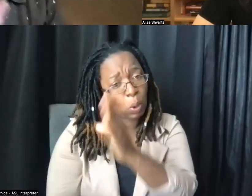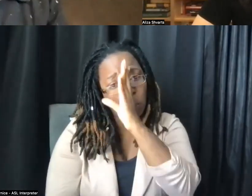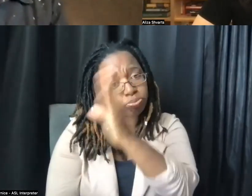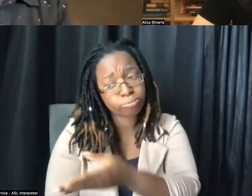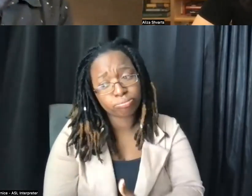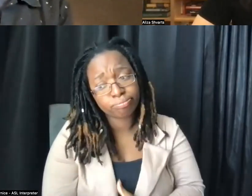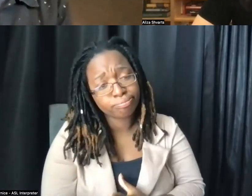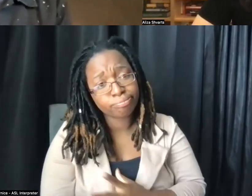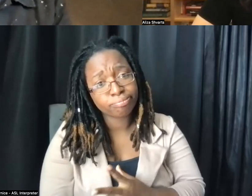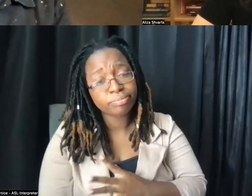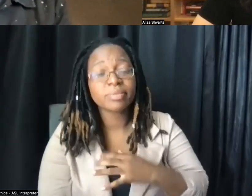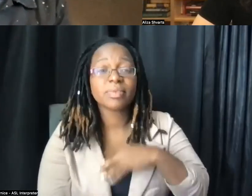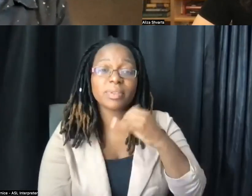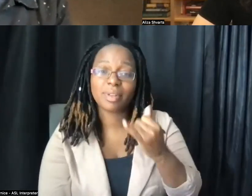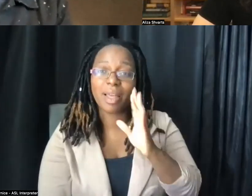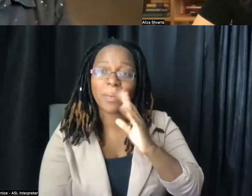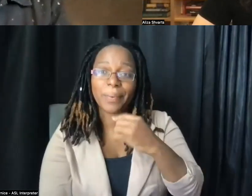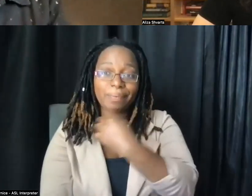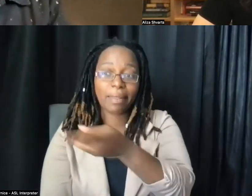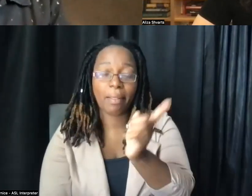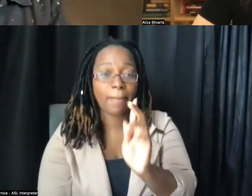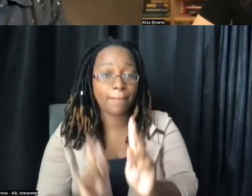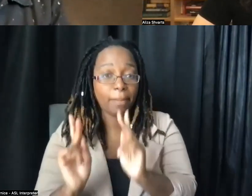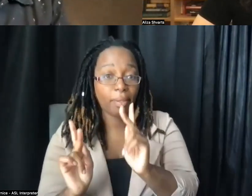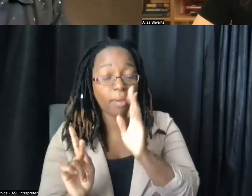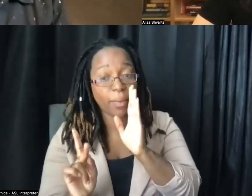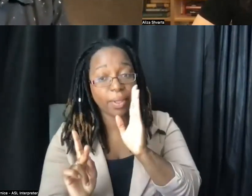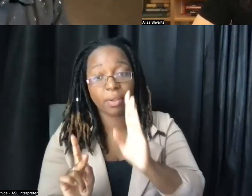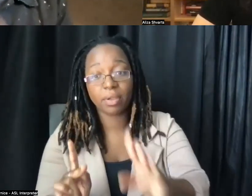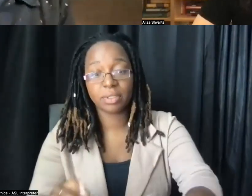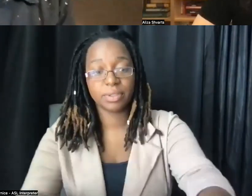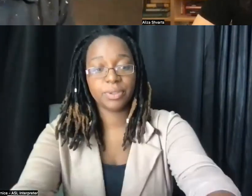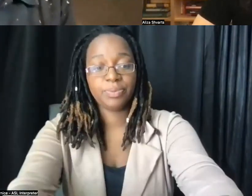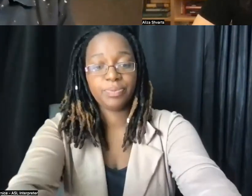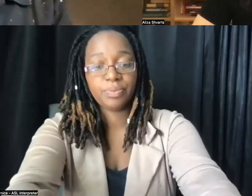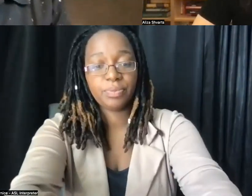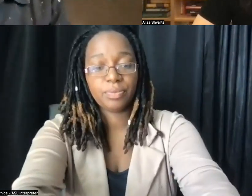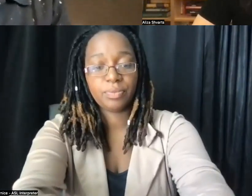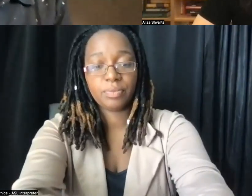is to just be up front. Be like, now, I tell people